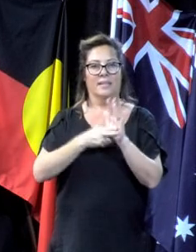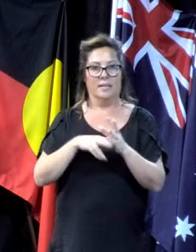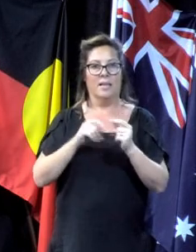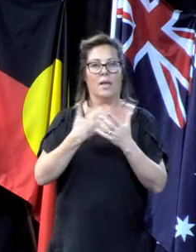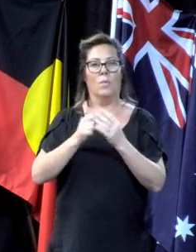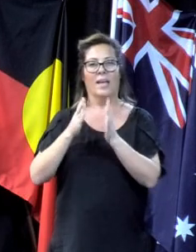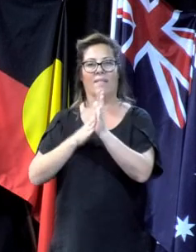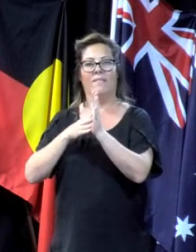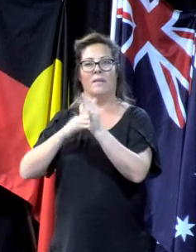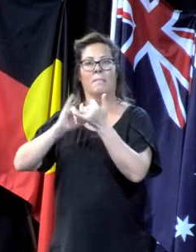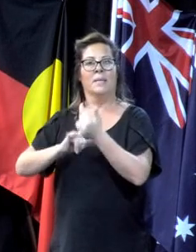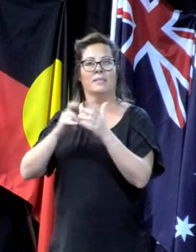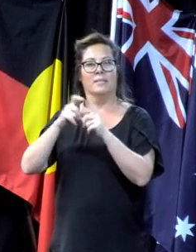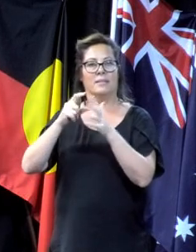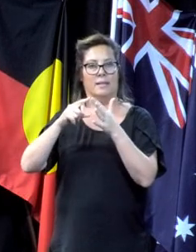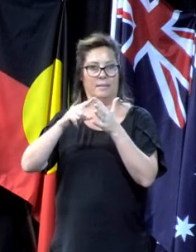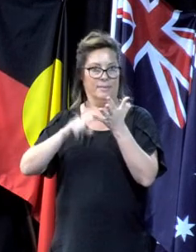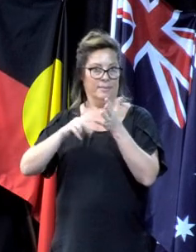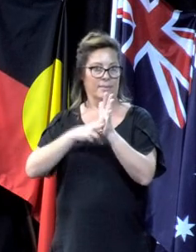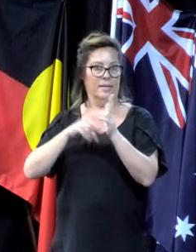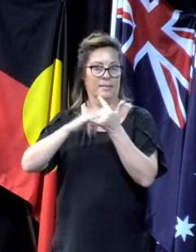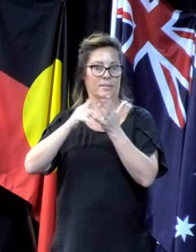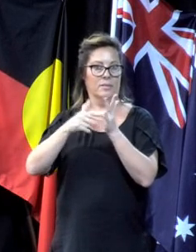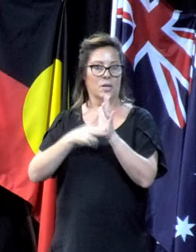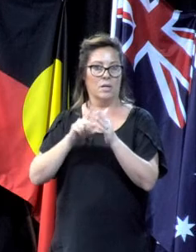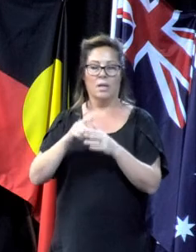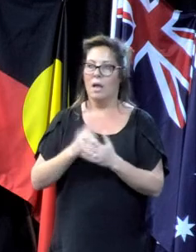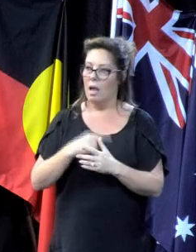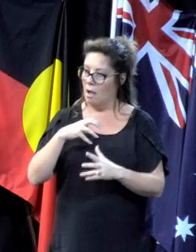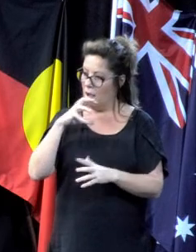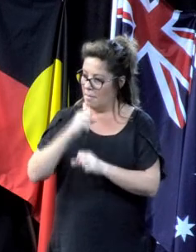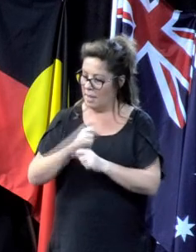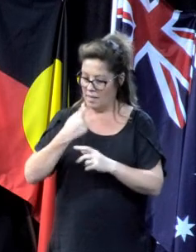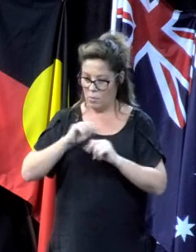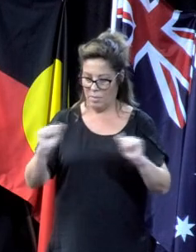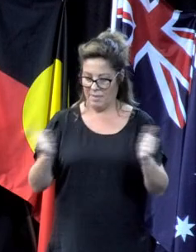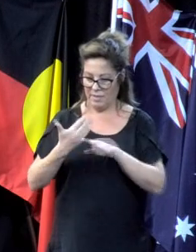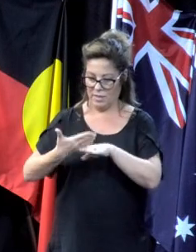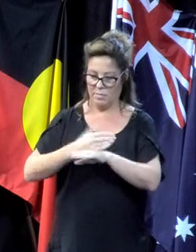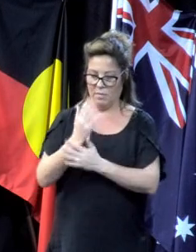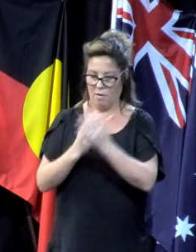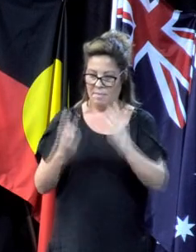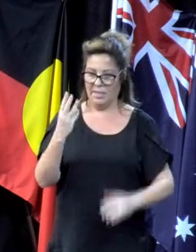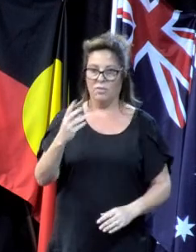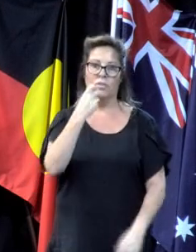And I think we are planning to finish no later than 3.30 in the afternoon tomorrow. Yes. Very good. DR MELLIFONT: Thank you. All right. Thank you.